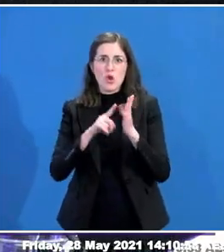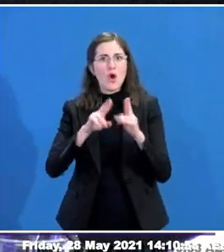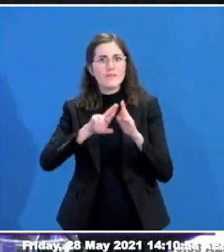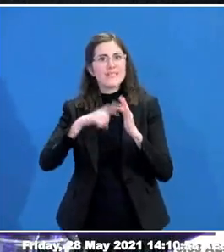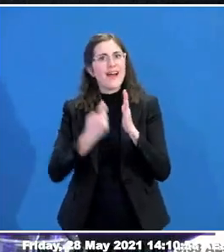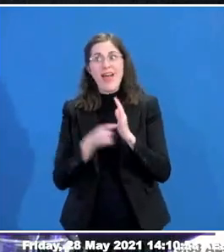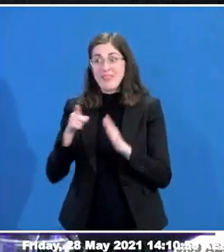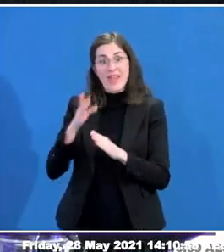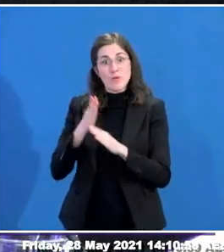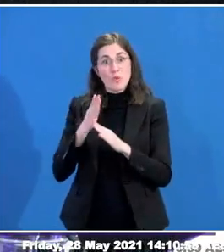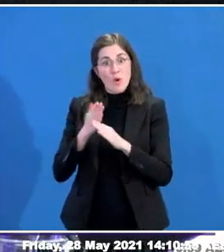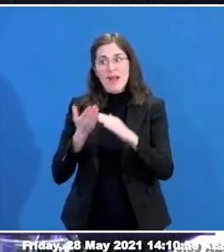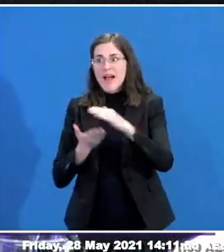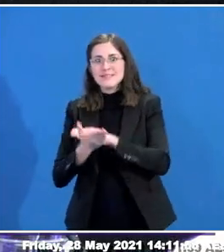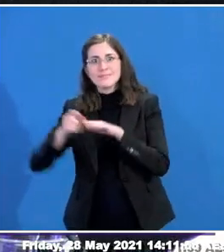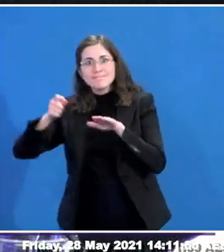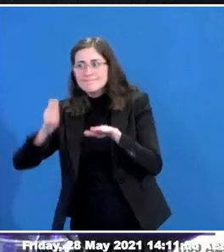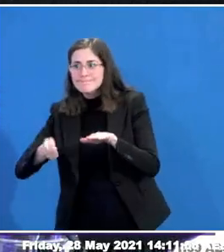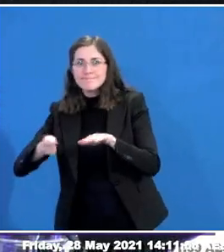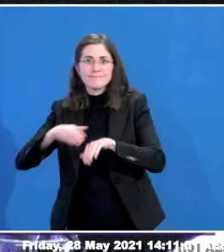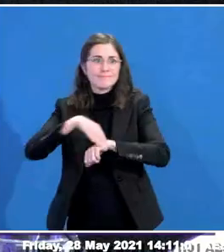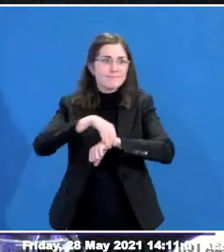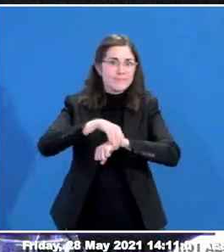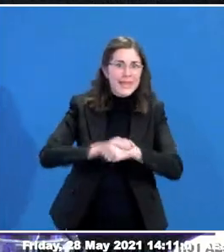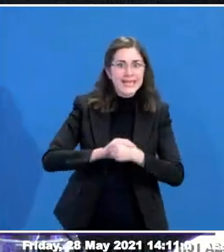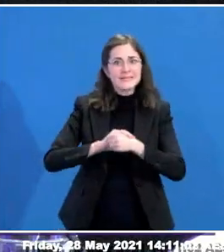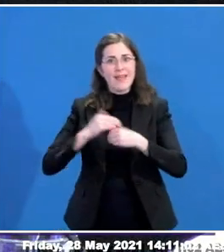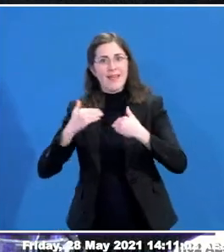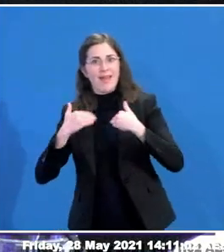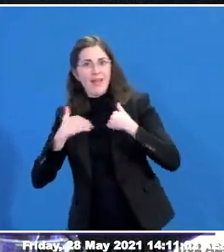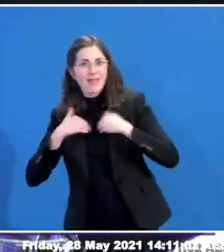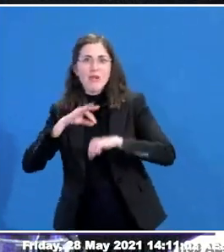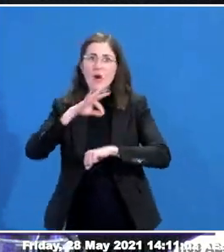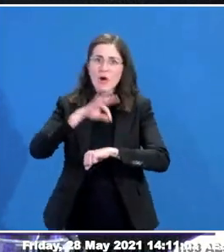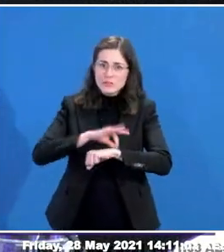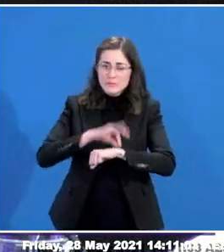health settings who support participants with more complex needs because they are